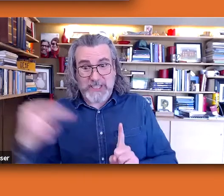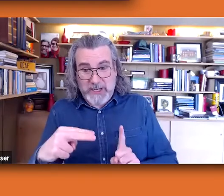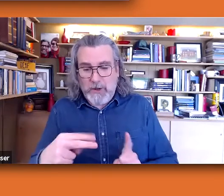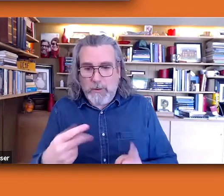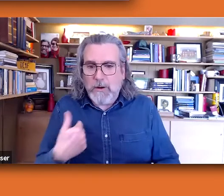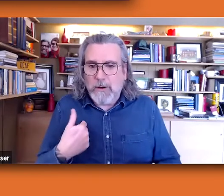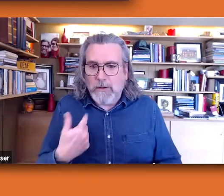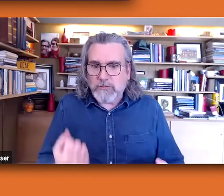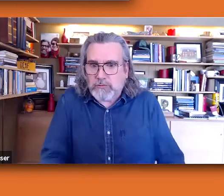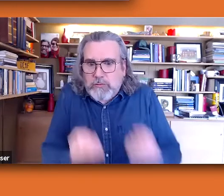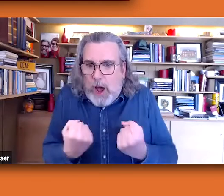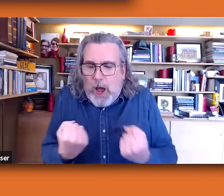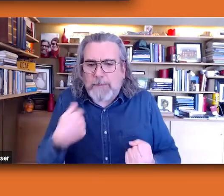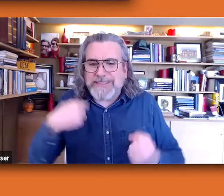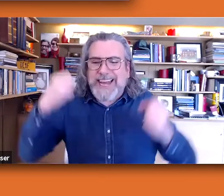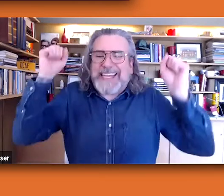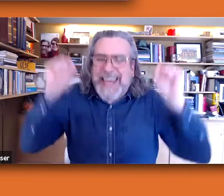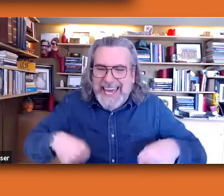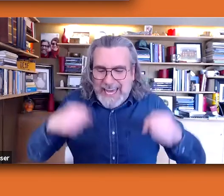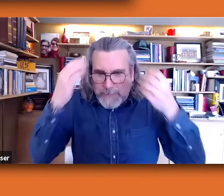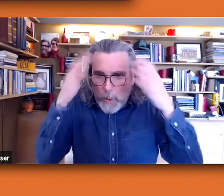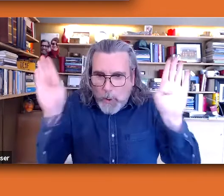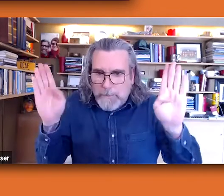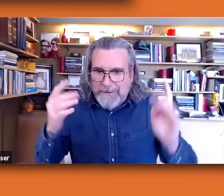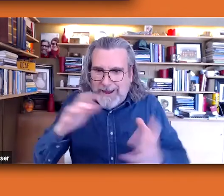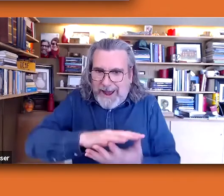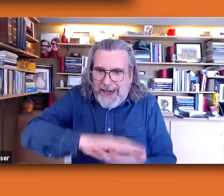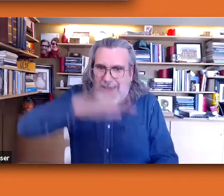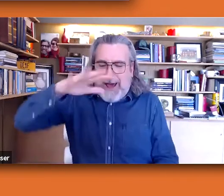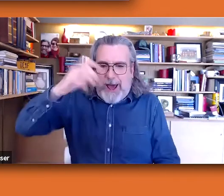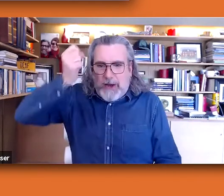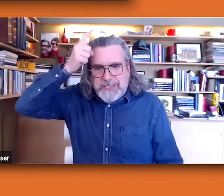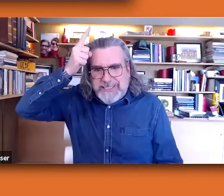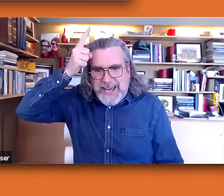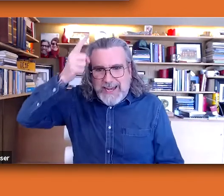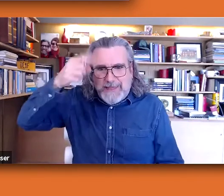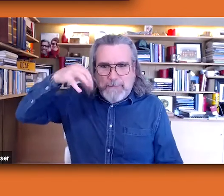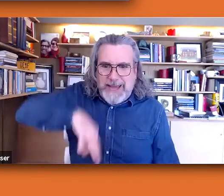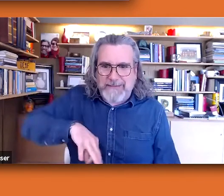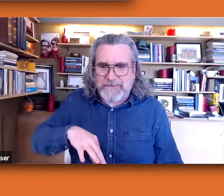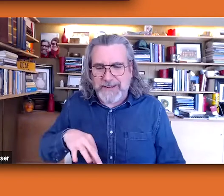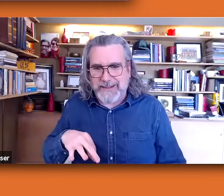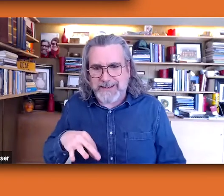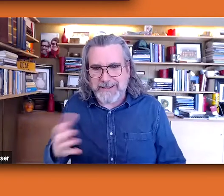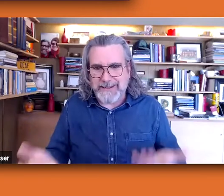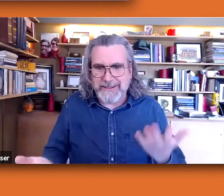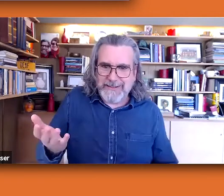but the more open-minded and empathetic